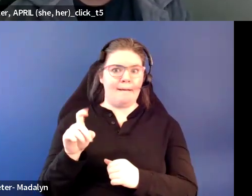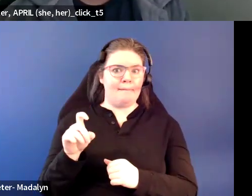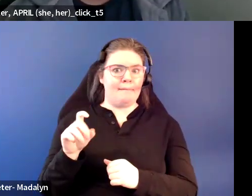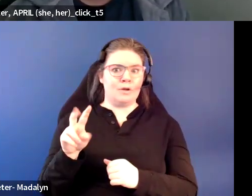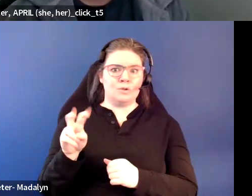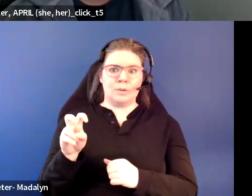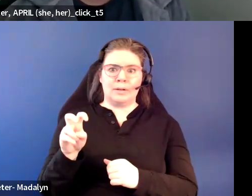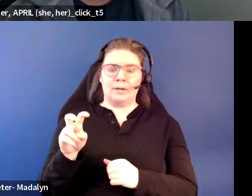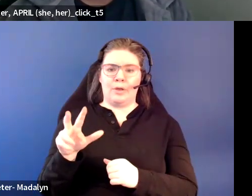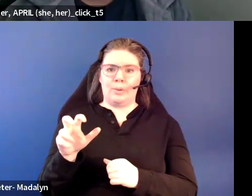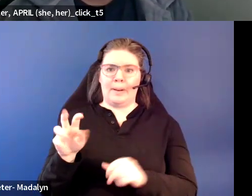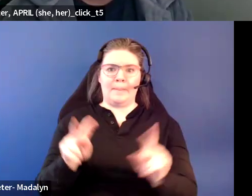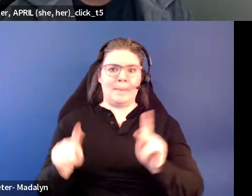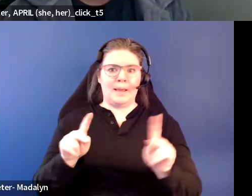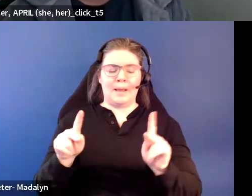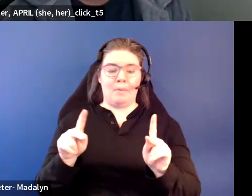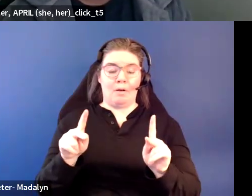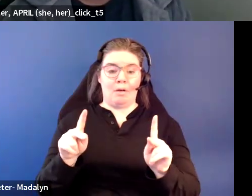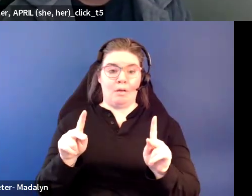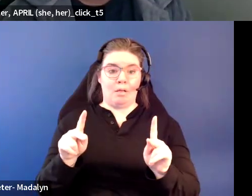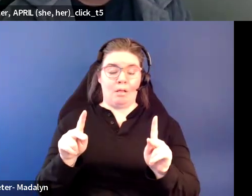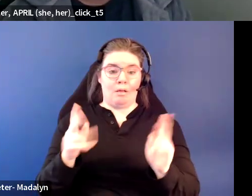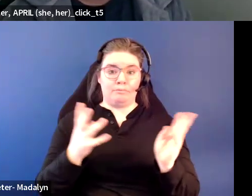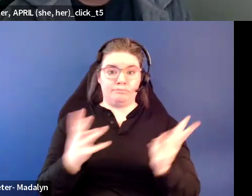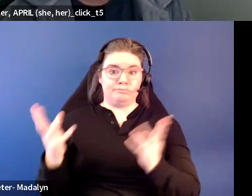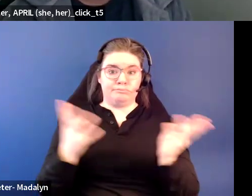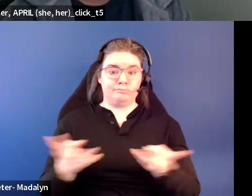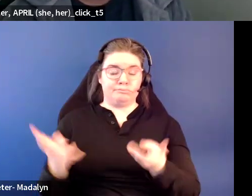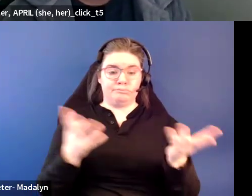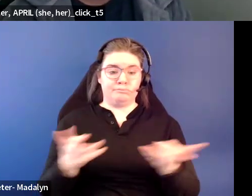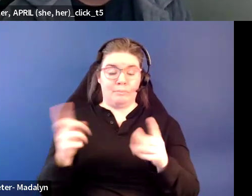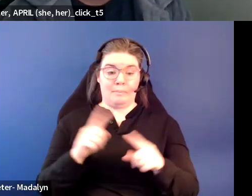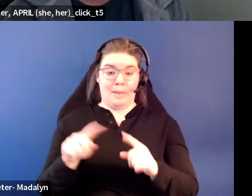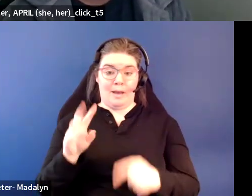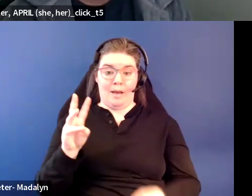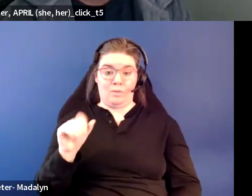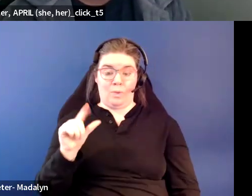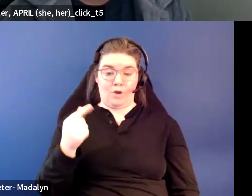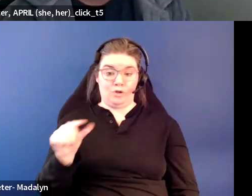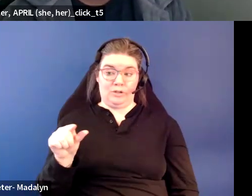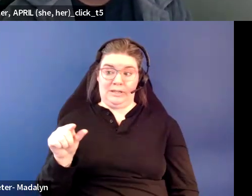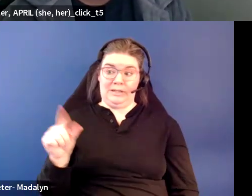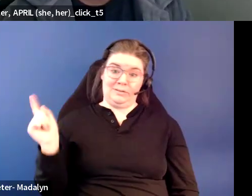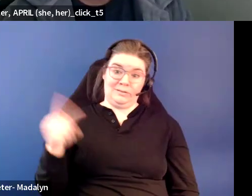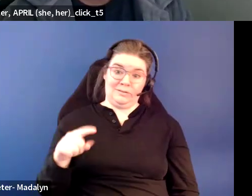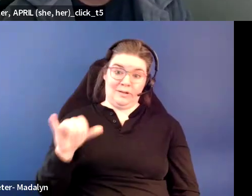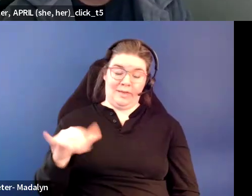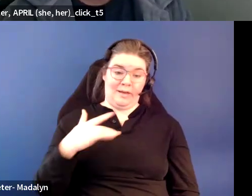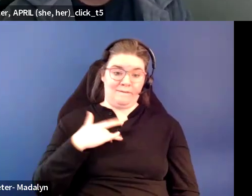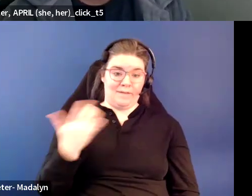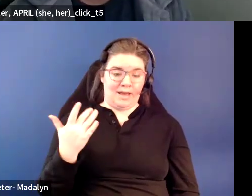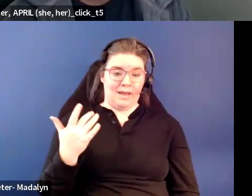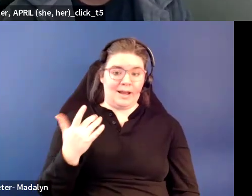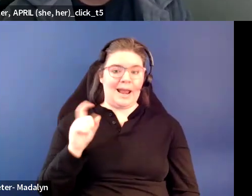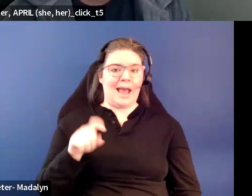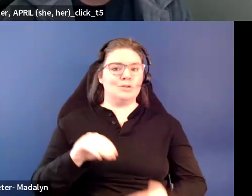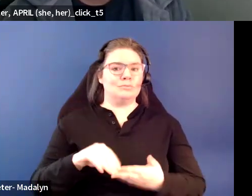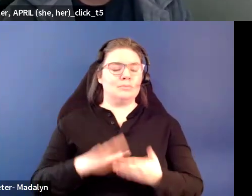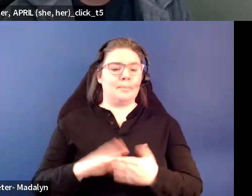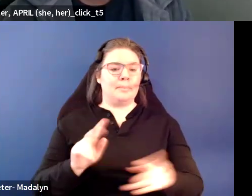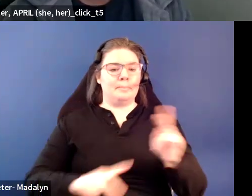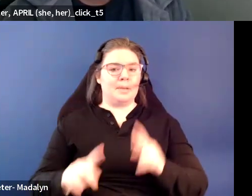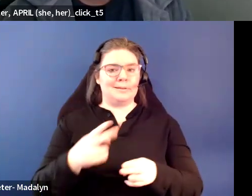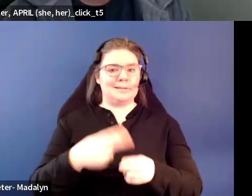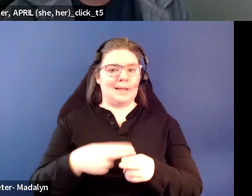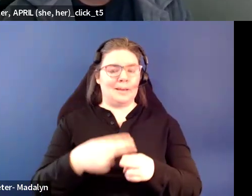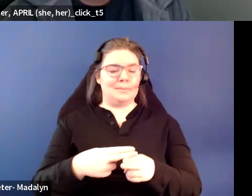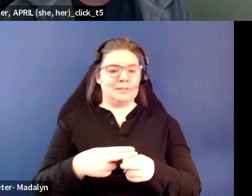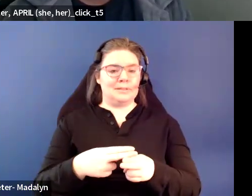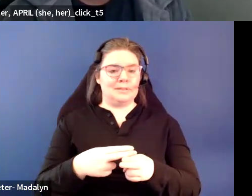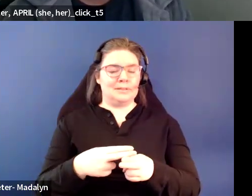Carolyn Grawi: and because Walgreens, at that particular event had to take people's names. It was a RAM event.